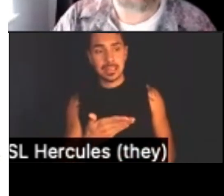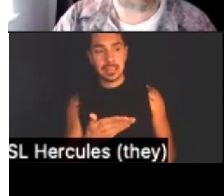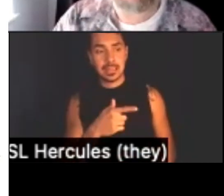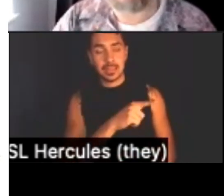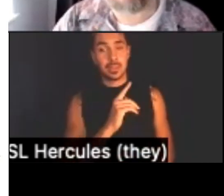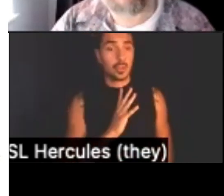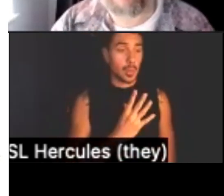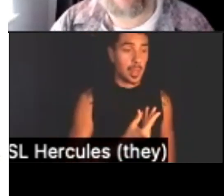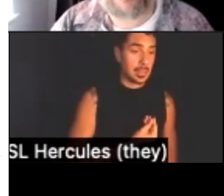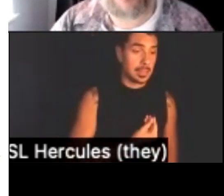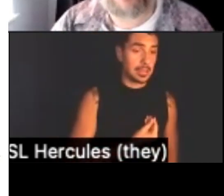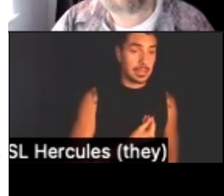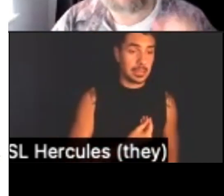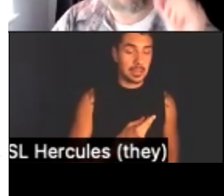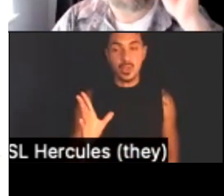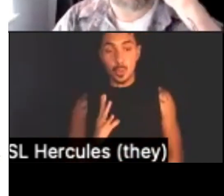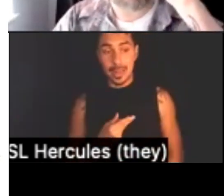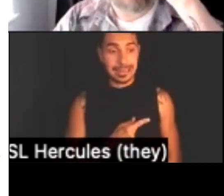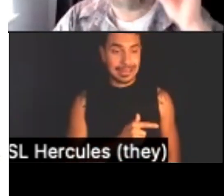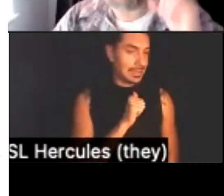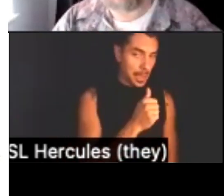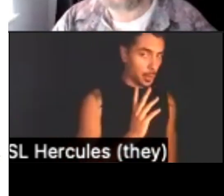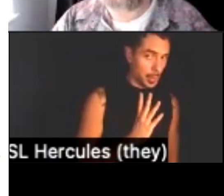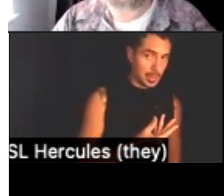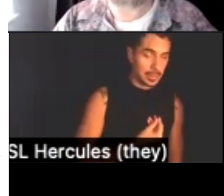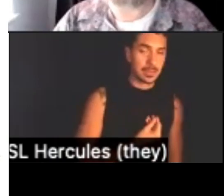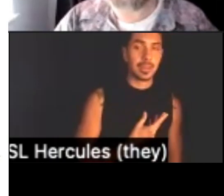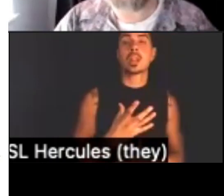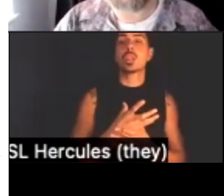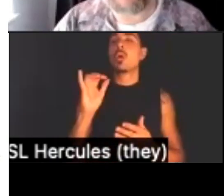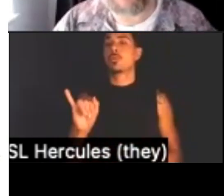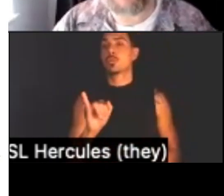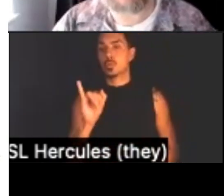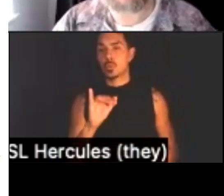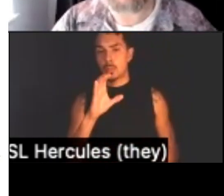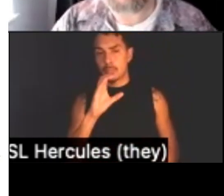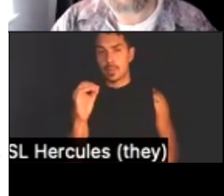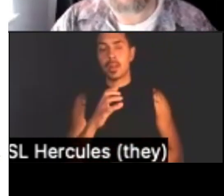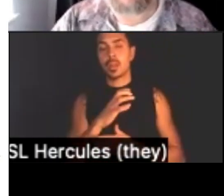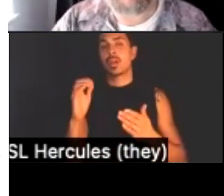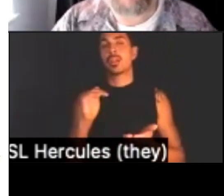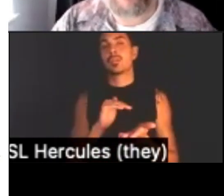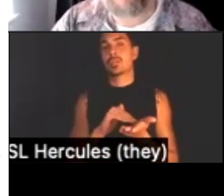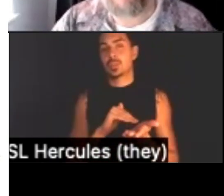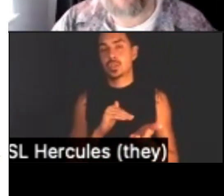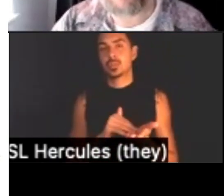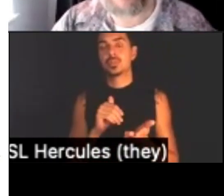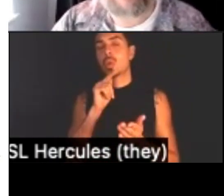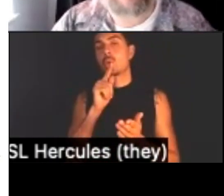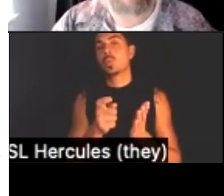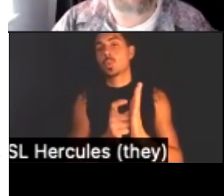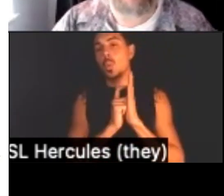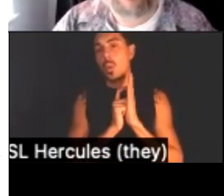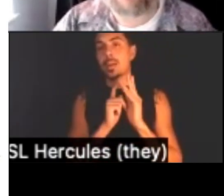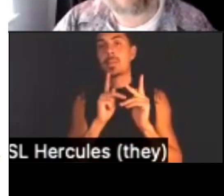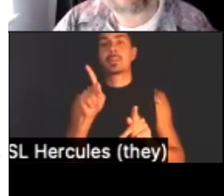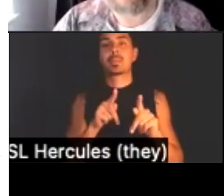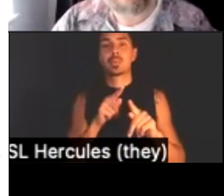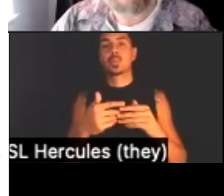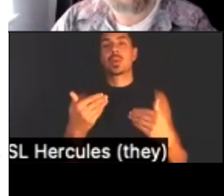So in our world right now, a lot of insurance companies, a lot of physicians are requiring folks to have letters